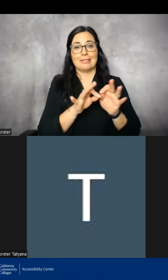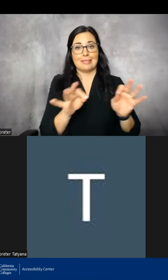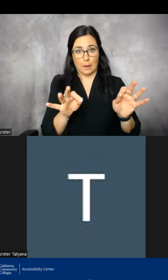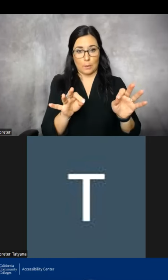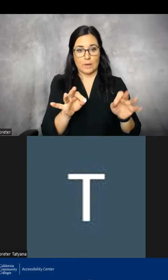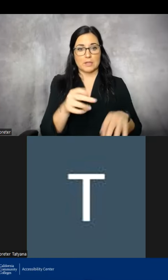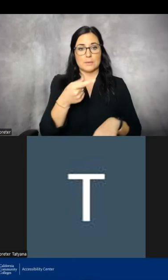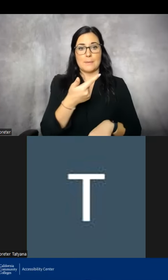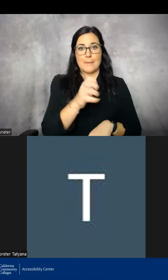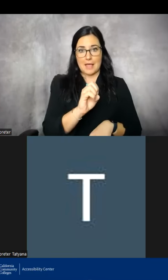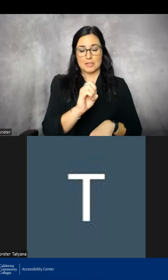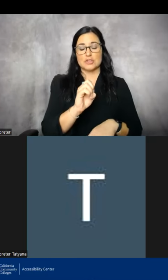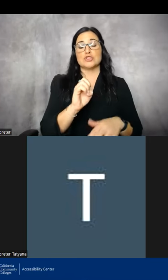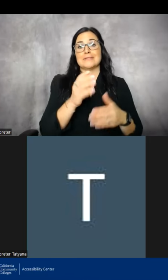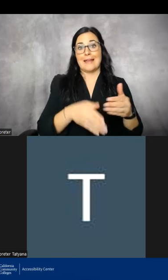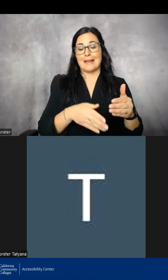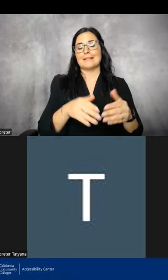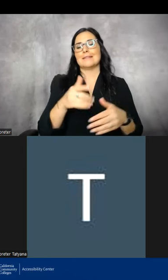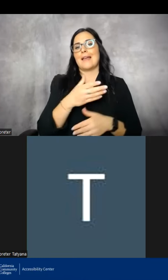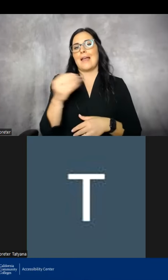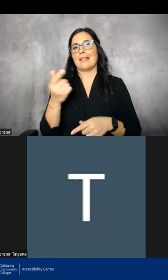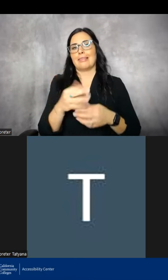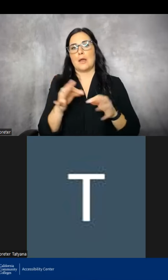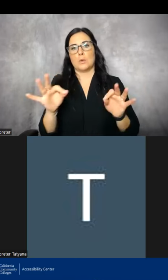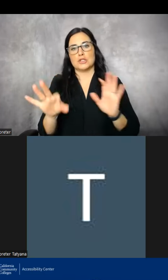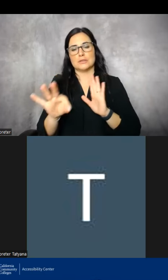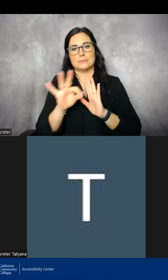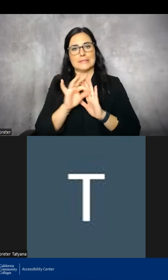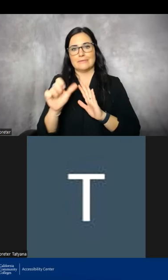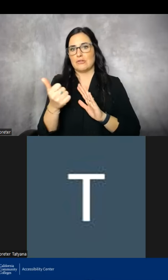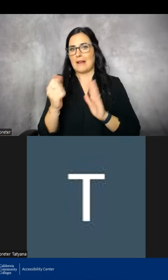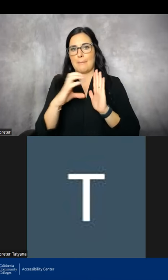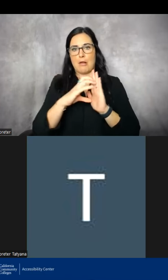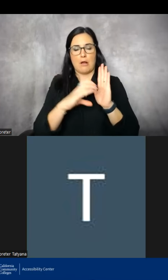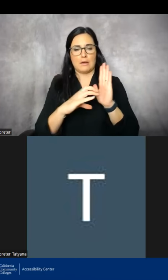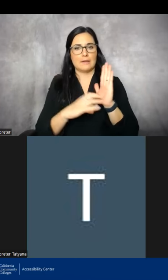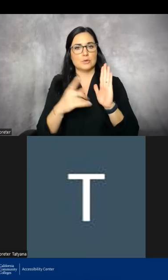and you can specify language of any block of text.